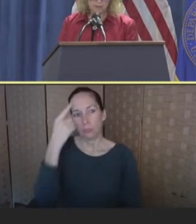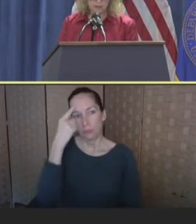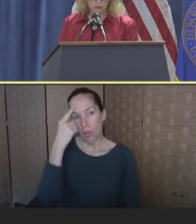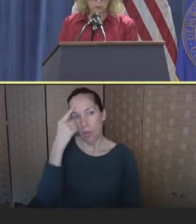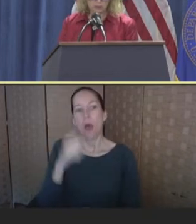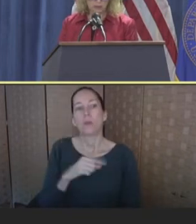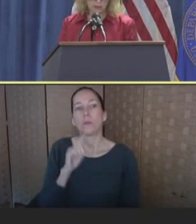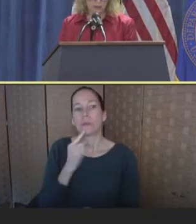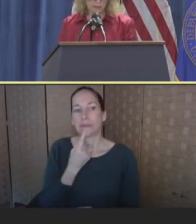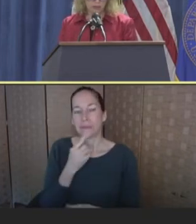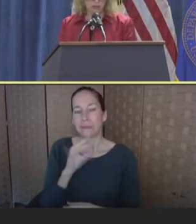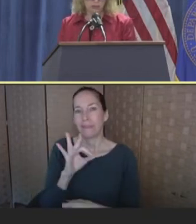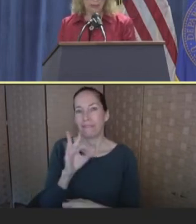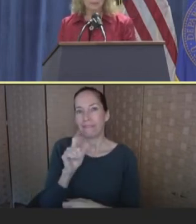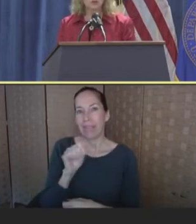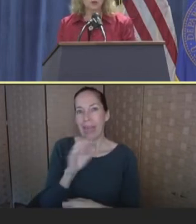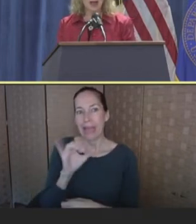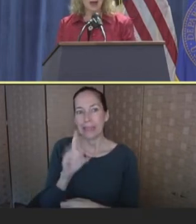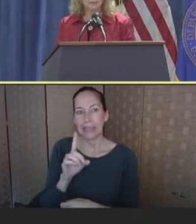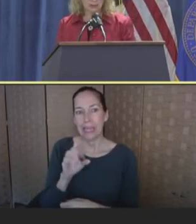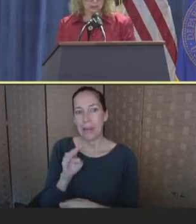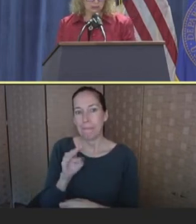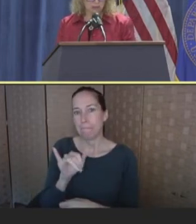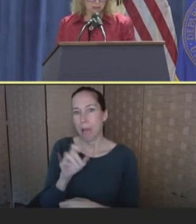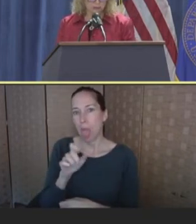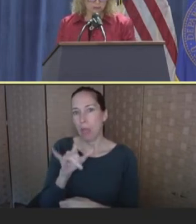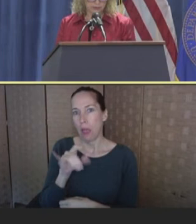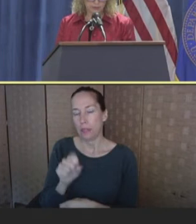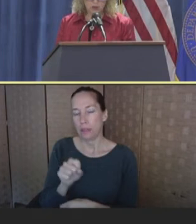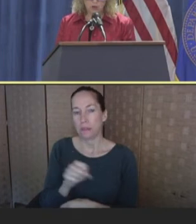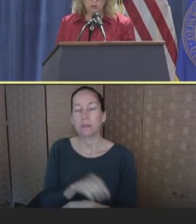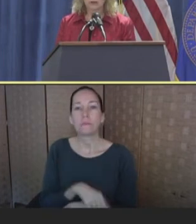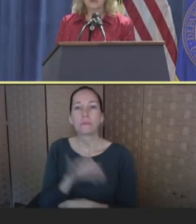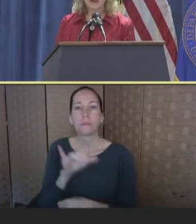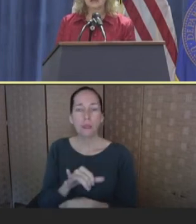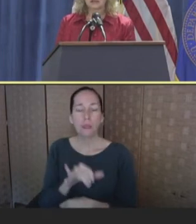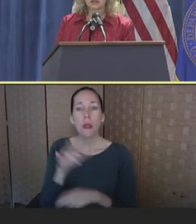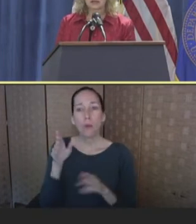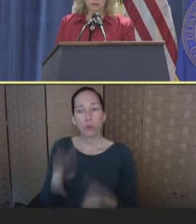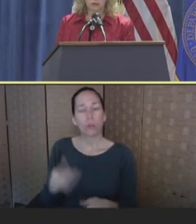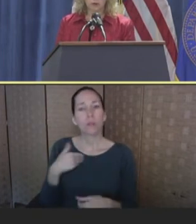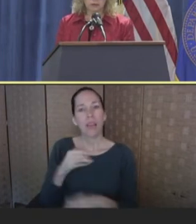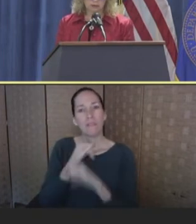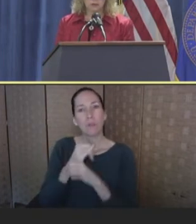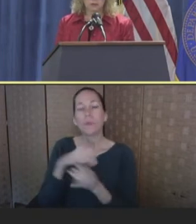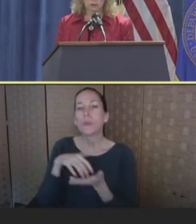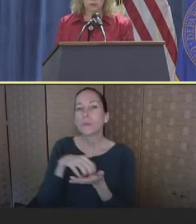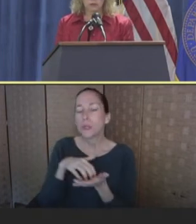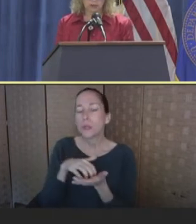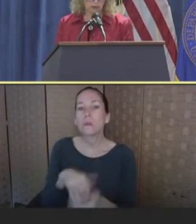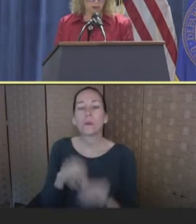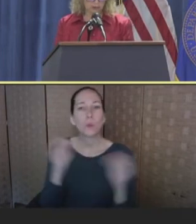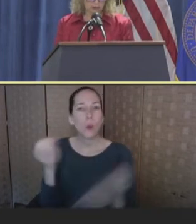This was, as I mentioned, an immunocompetent adult who was unvaccinated and from an insular community in our county.